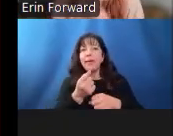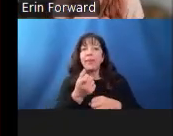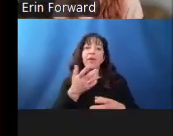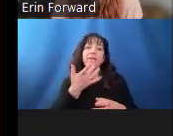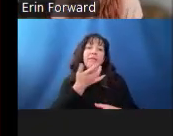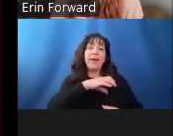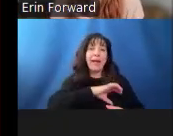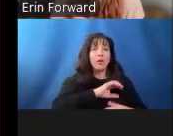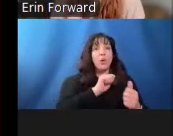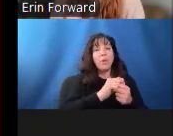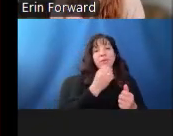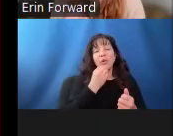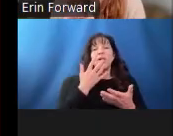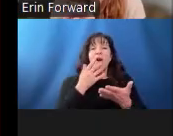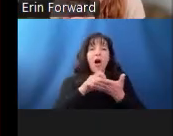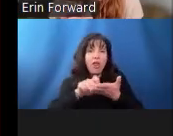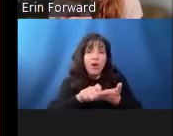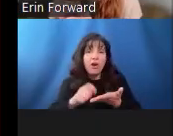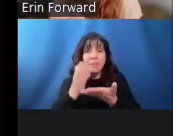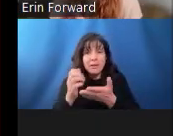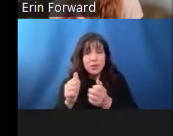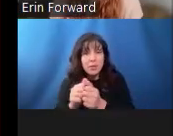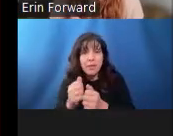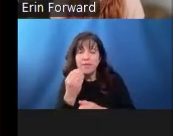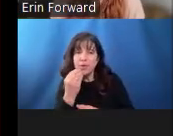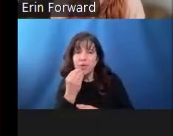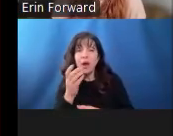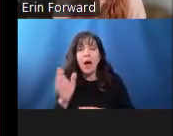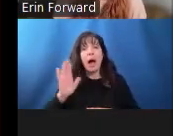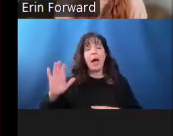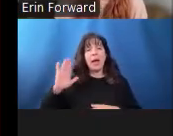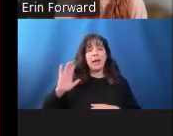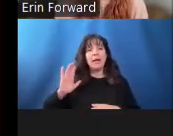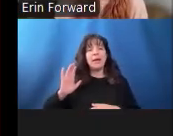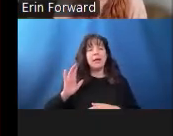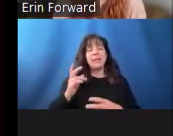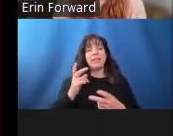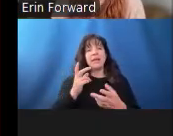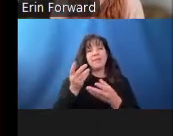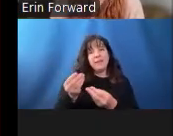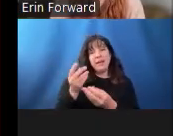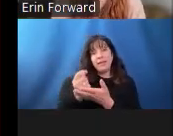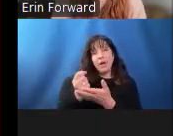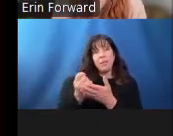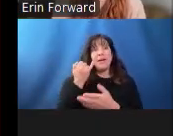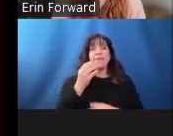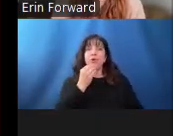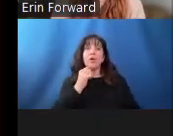color pictures of food. I used to be the feeding therapist that thought if food wasn't in the session, I couldn't bill for it,